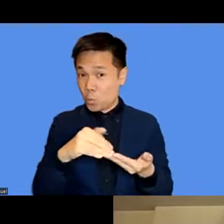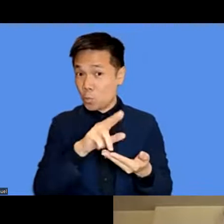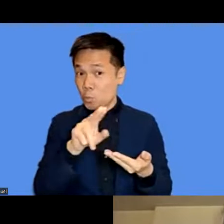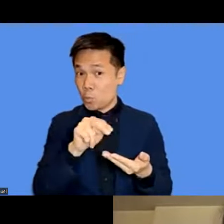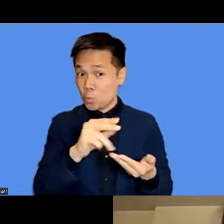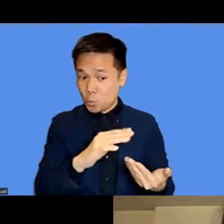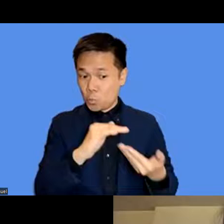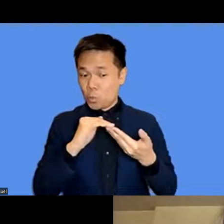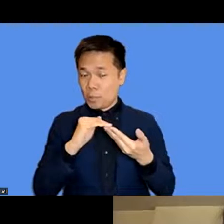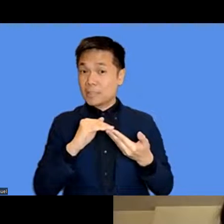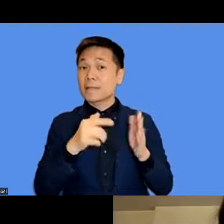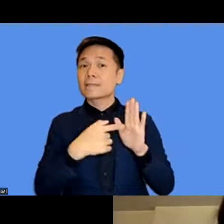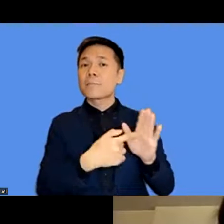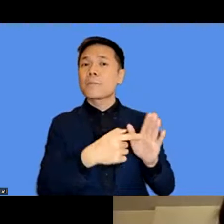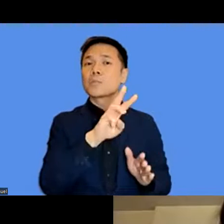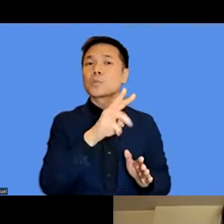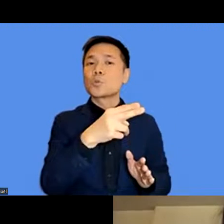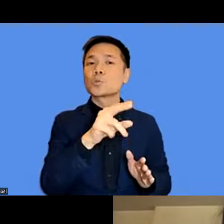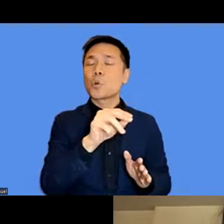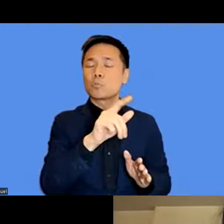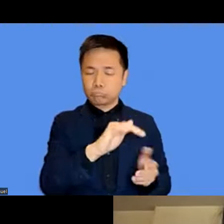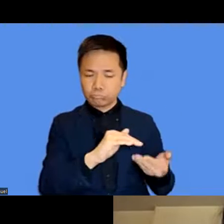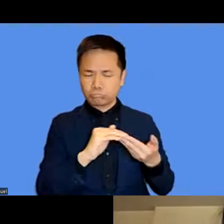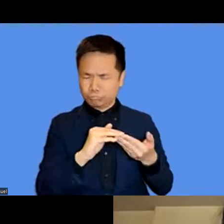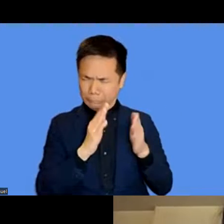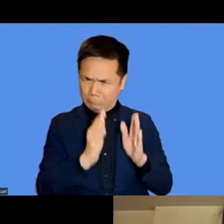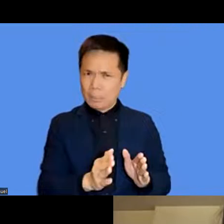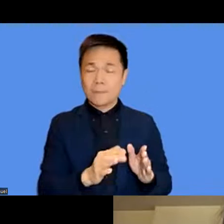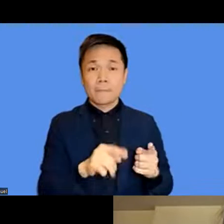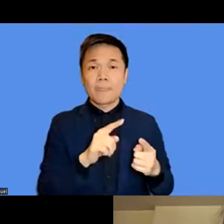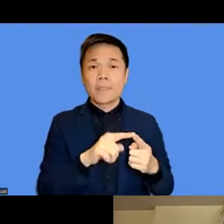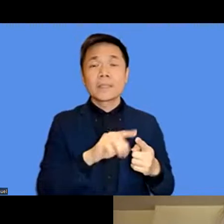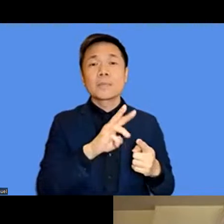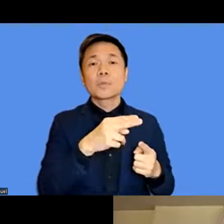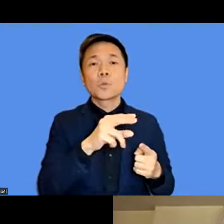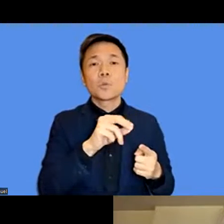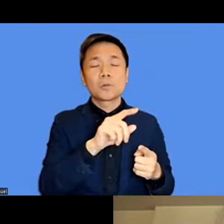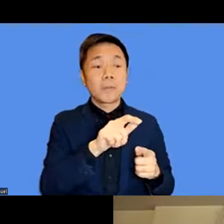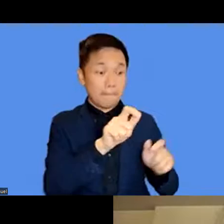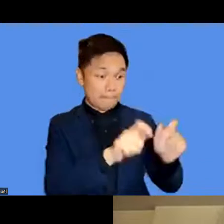Health Organization had the reports on the highest attainment of health for persons with disabilities.